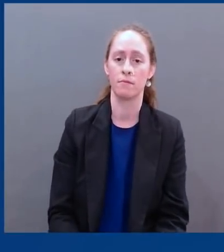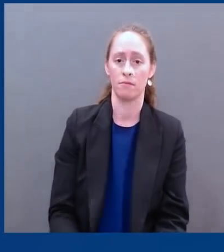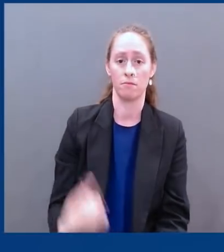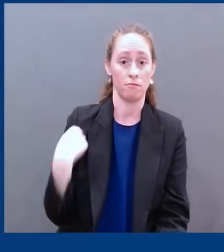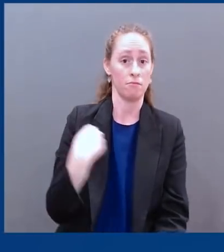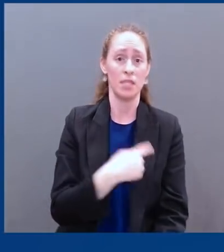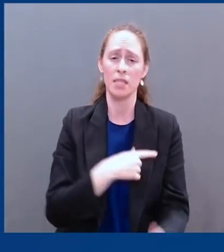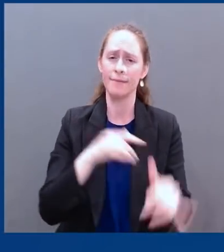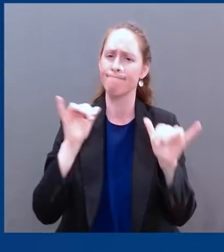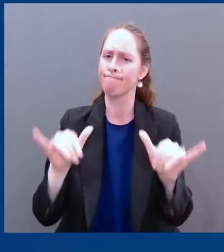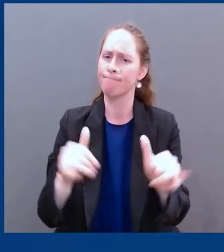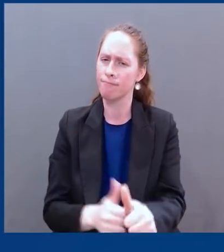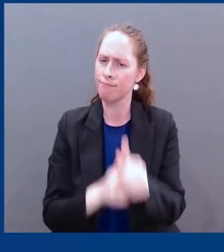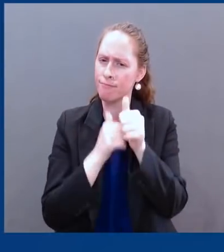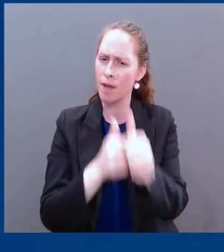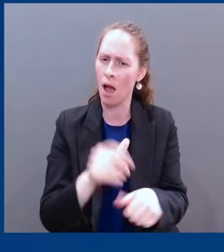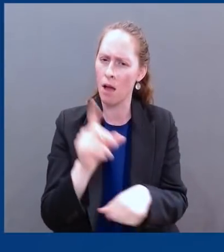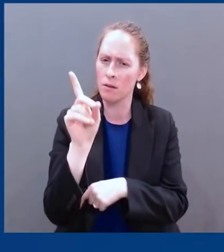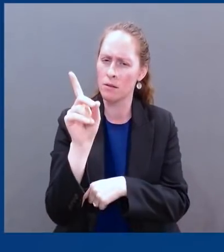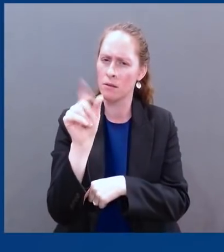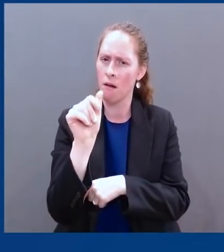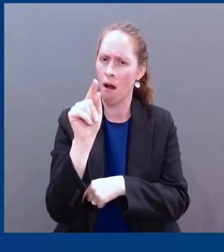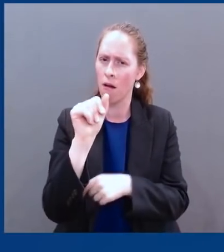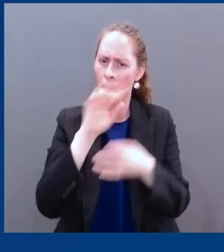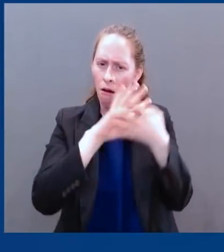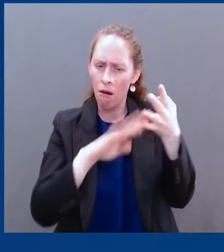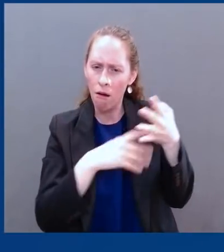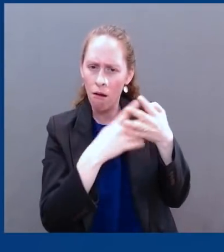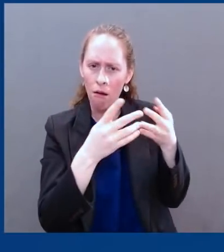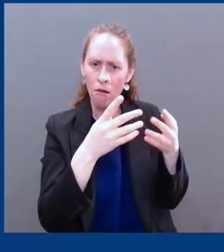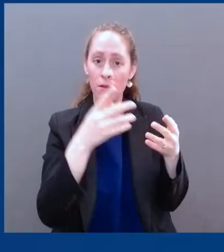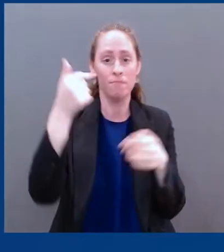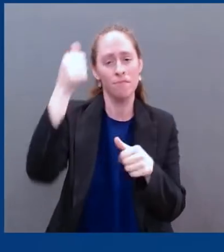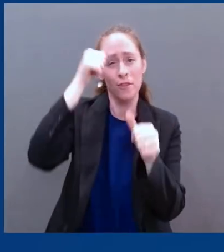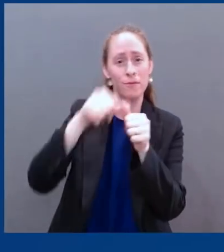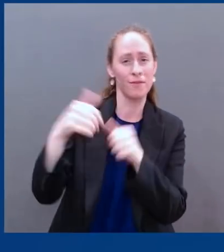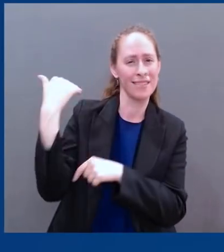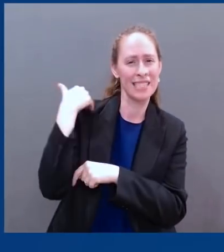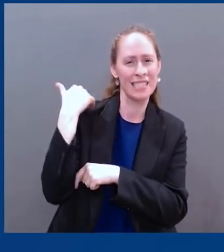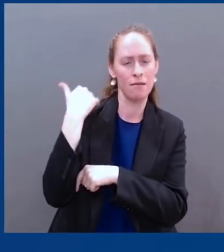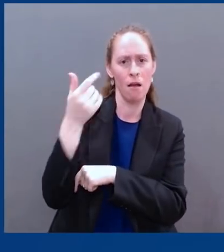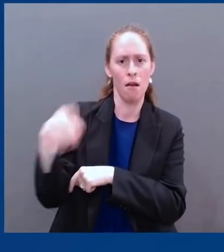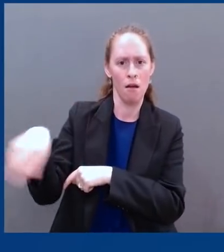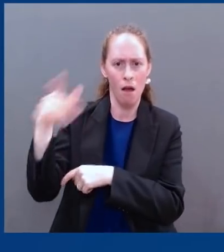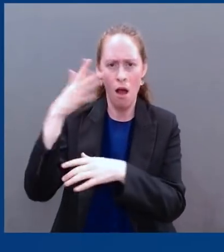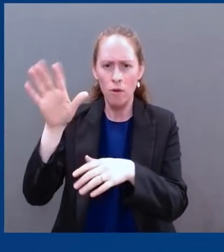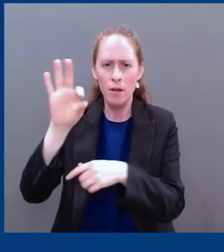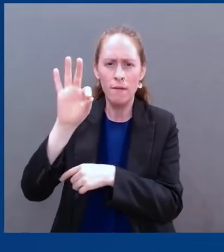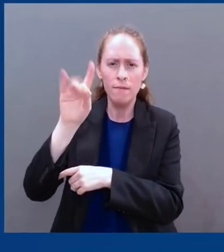the FDA will call their VRBPAC to take a look at the long range of where we might go with new variants